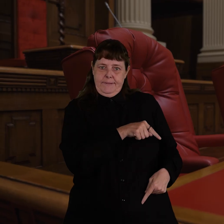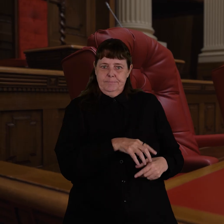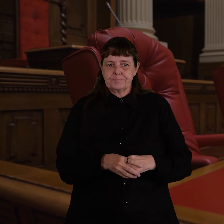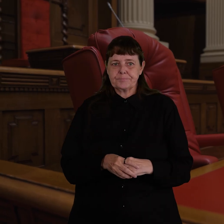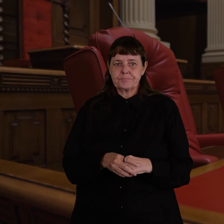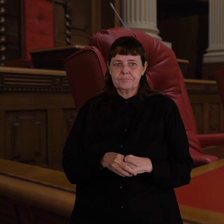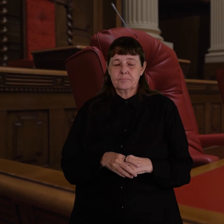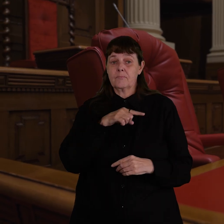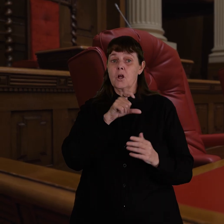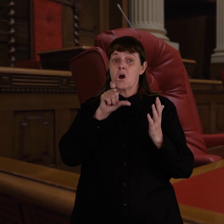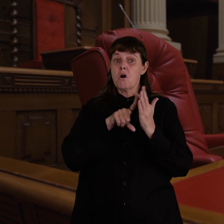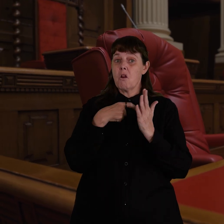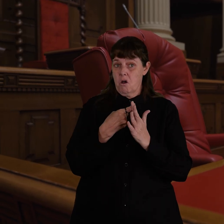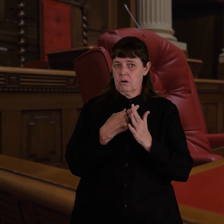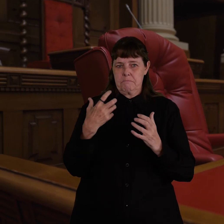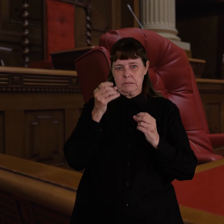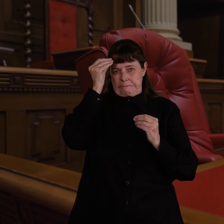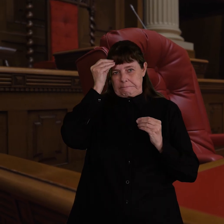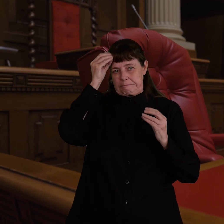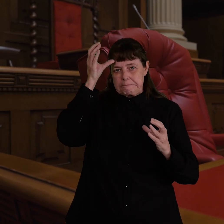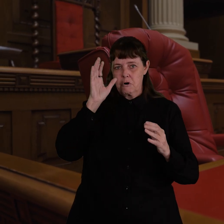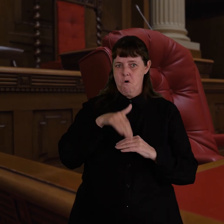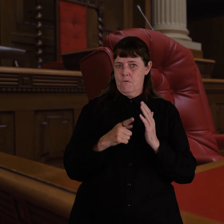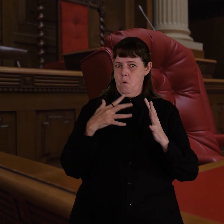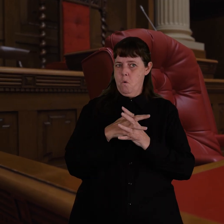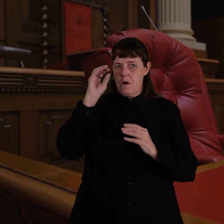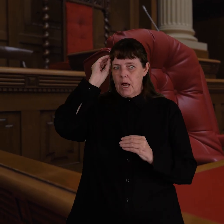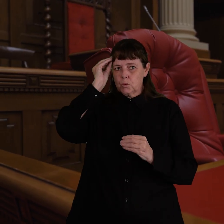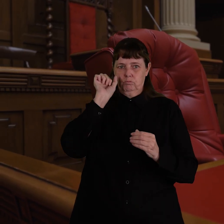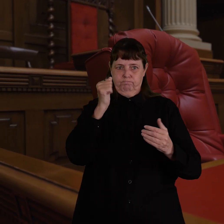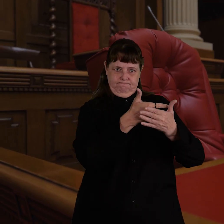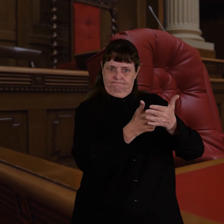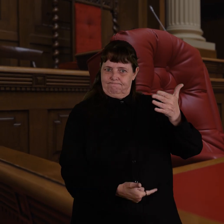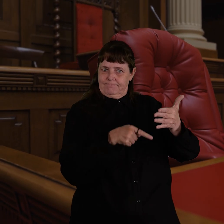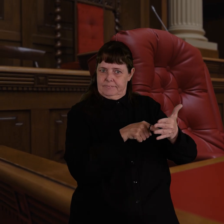Council's standing orders so they can provide advice to the president. Now,